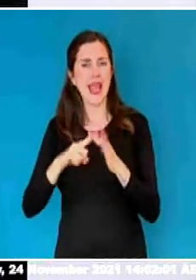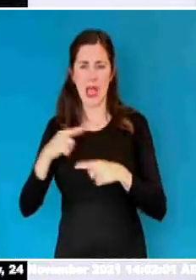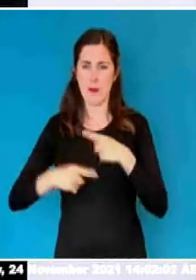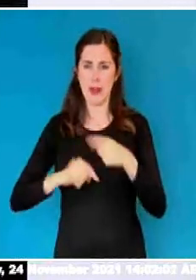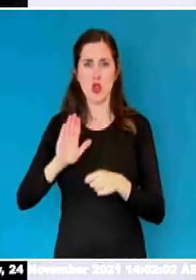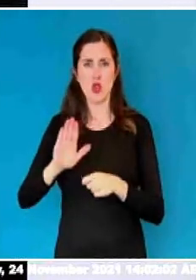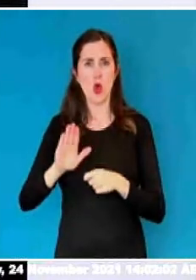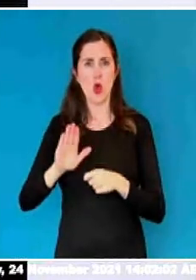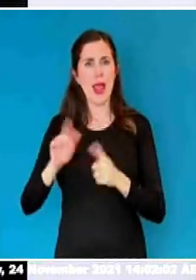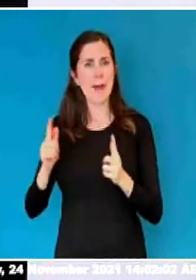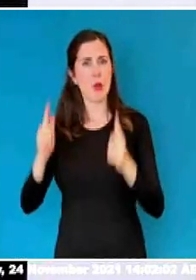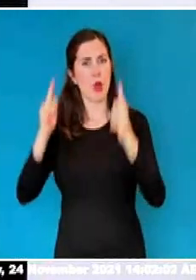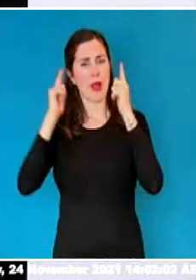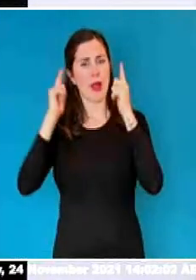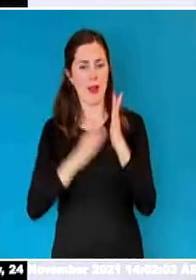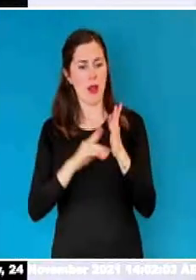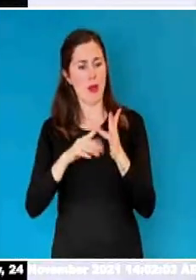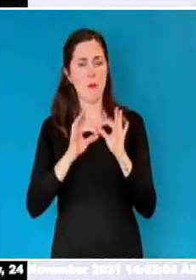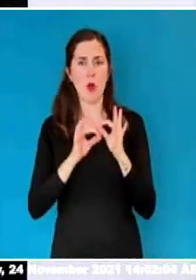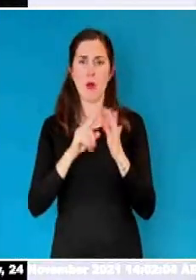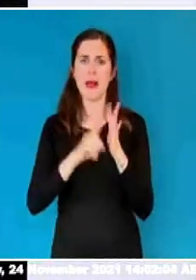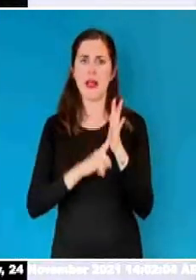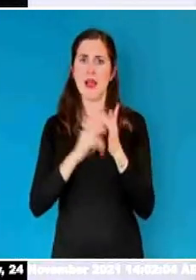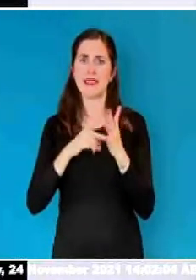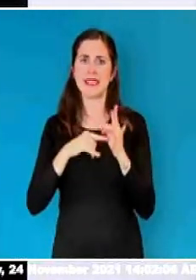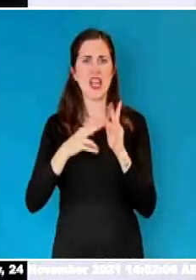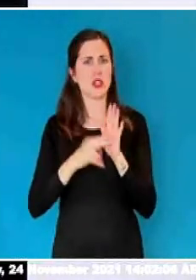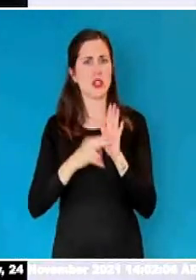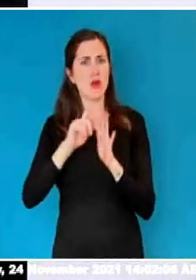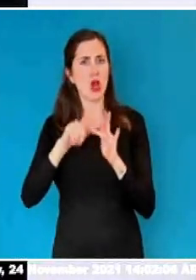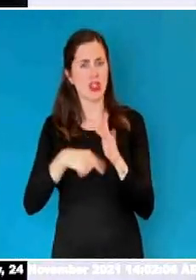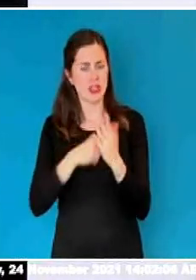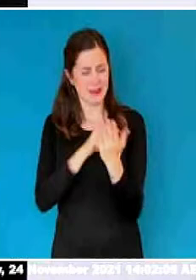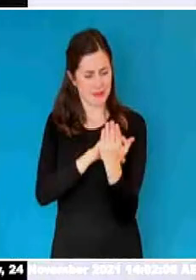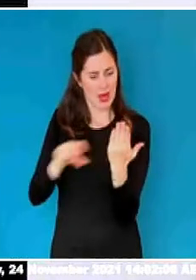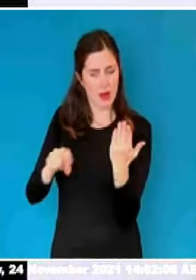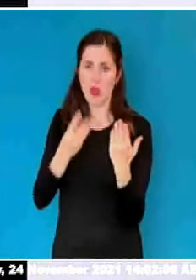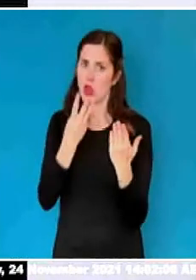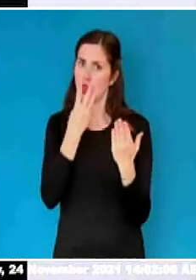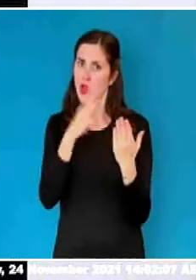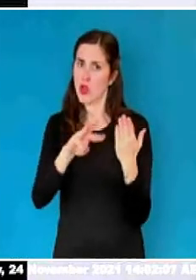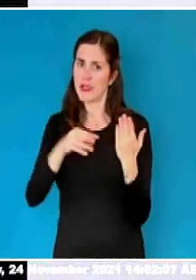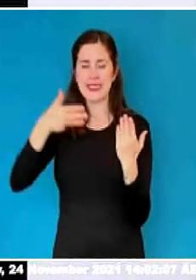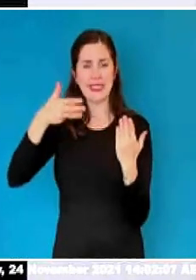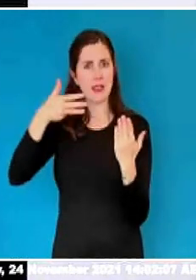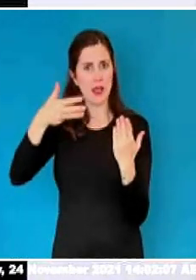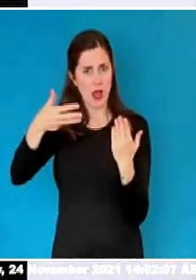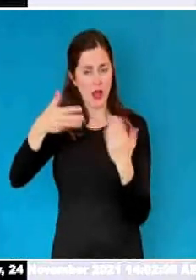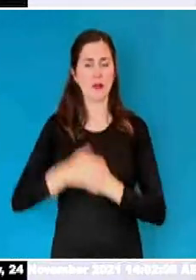Project. You refer to that in your statement at paragraph 39 in the context of something